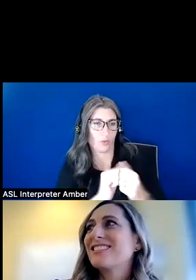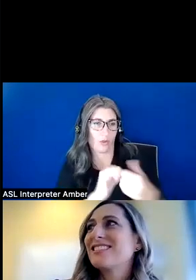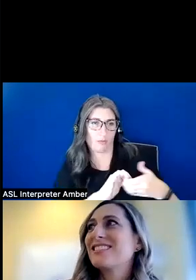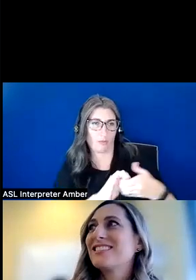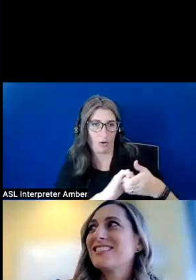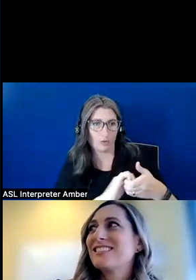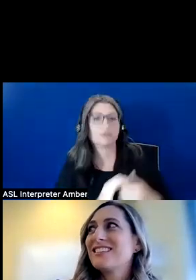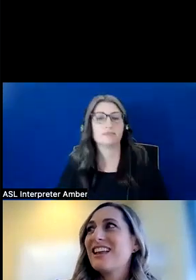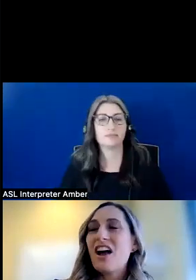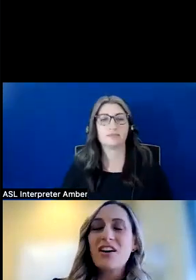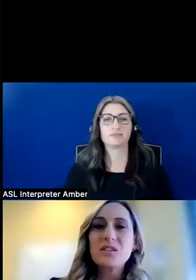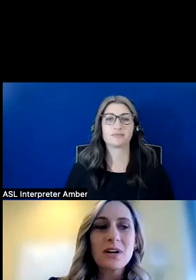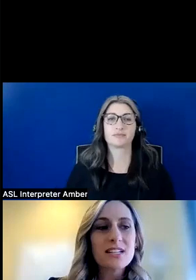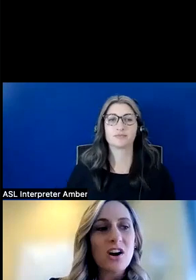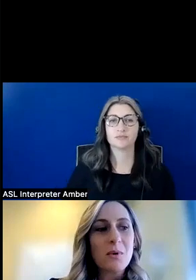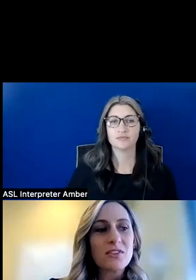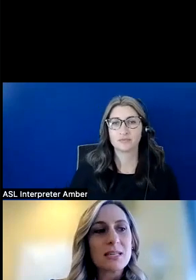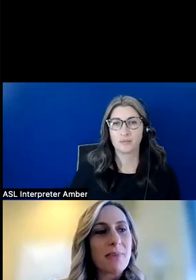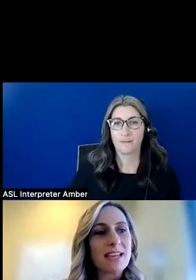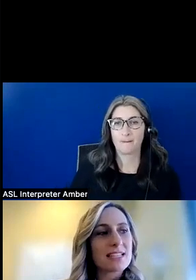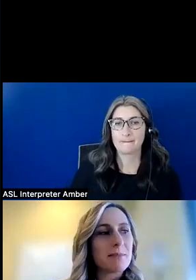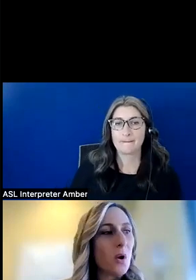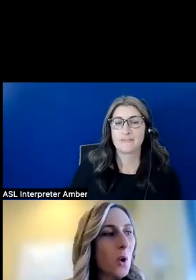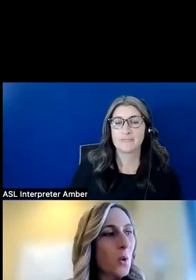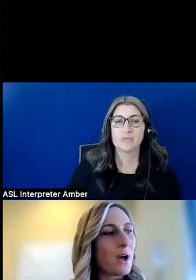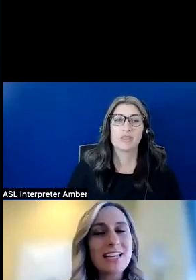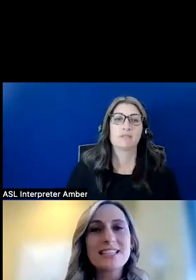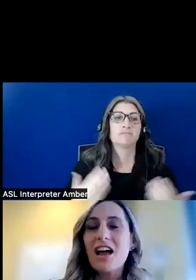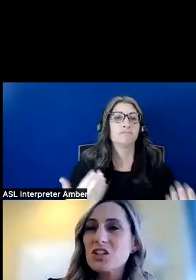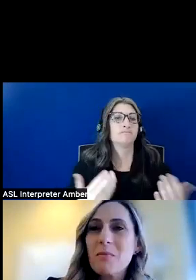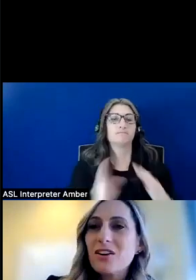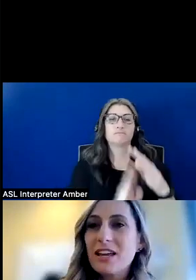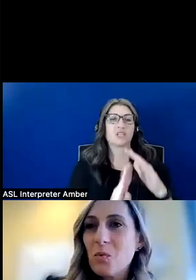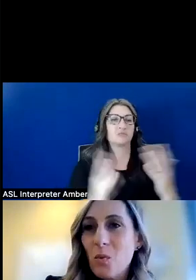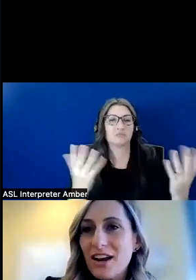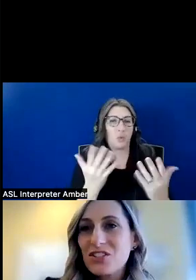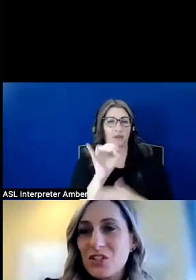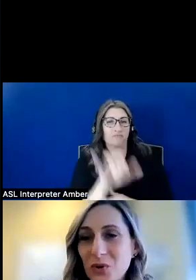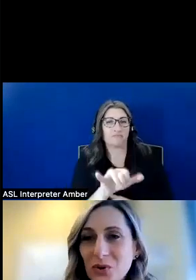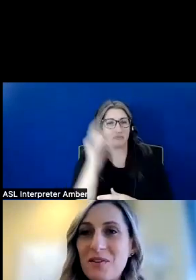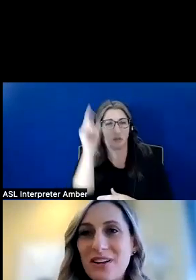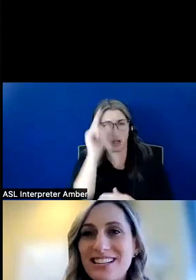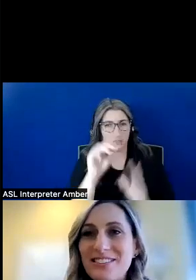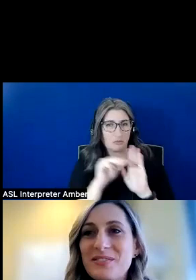All right, so we're going to start with just some basics about: What is a logic model, and why should you create one?